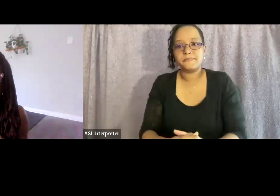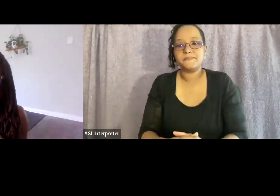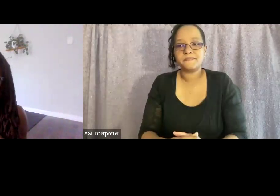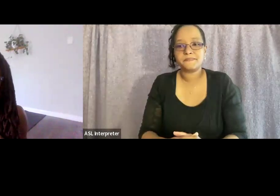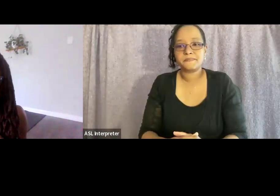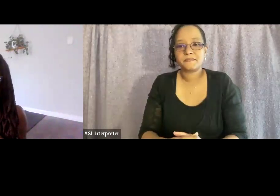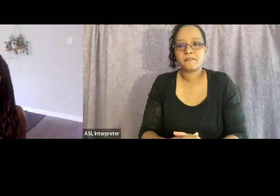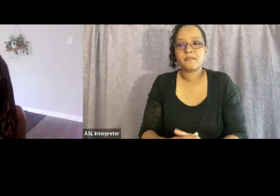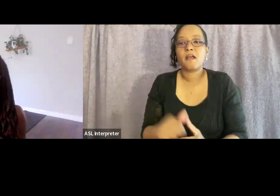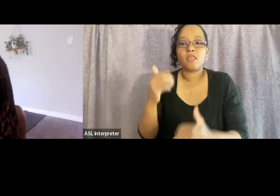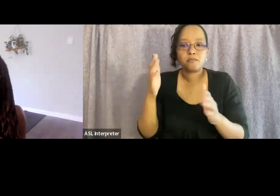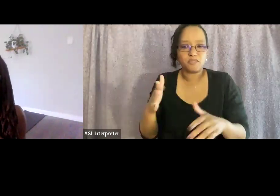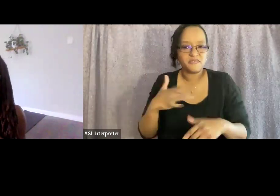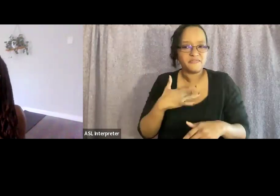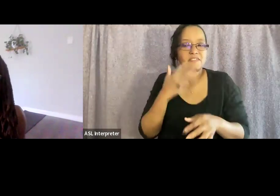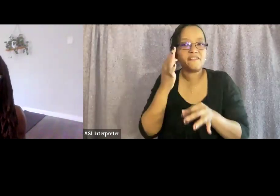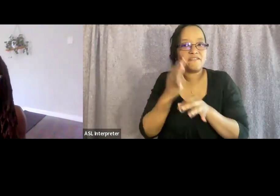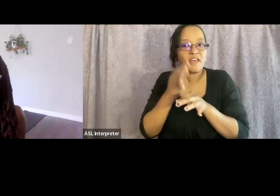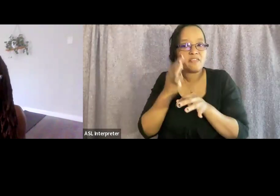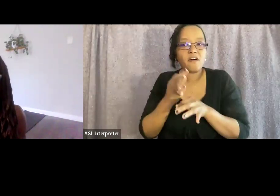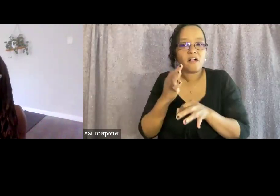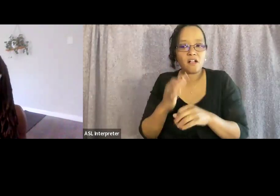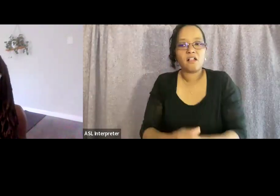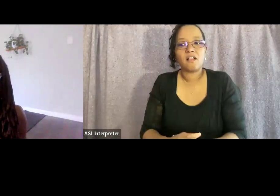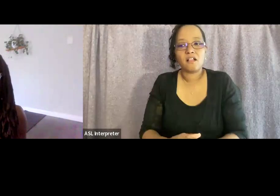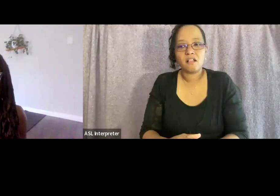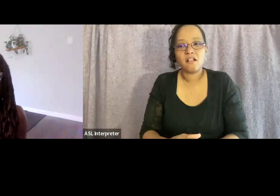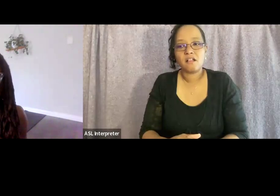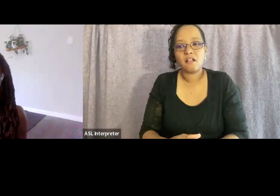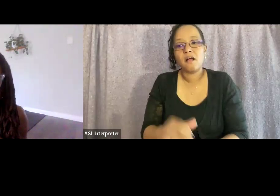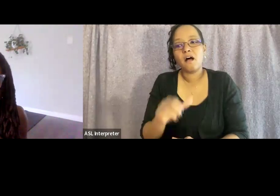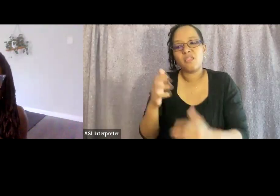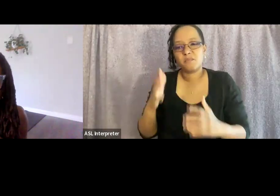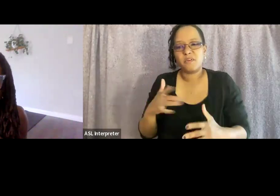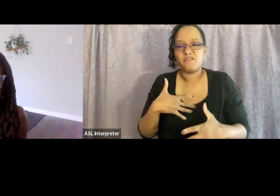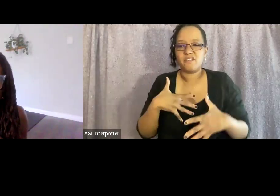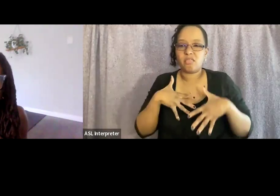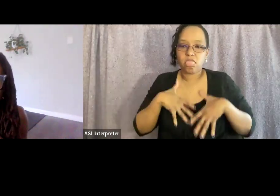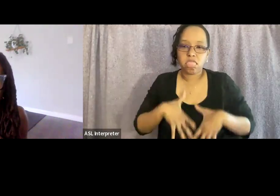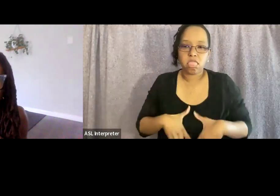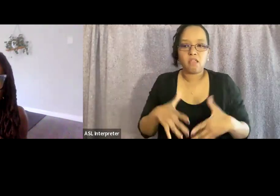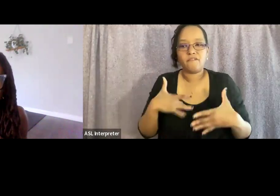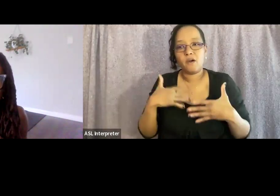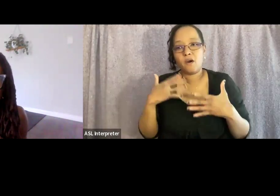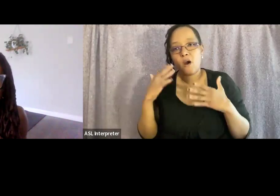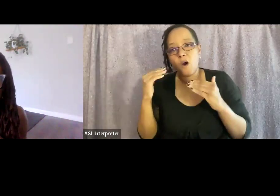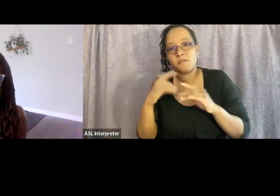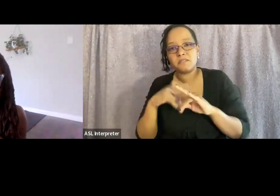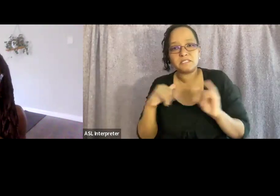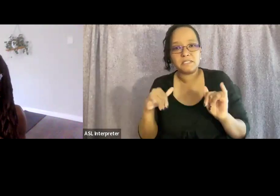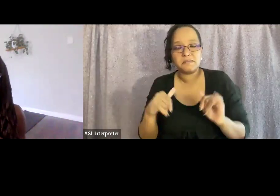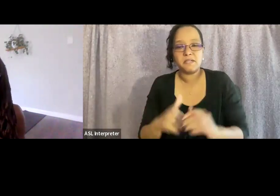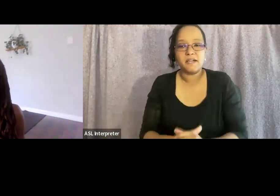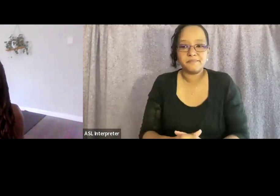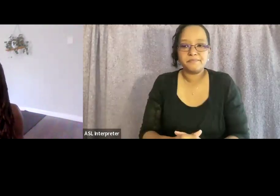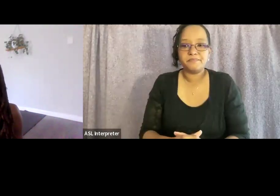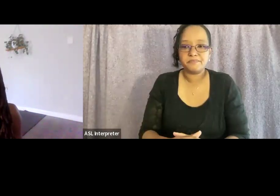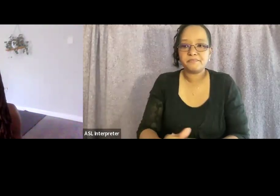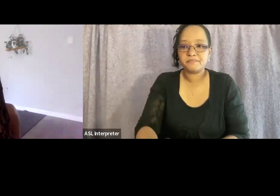Faithful. Dread and hope.